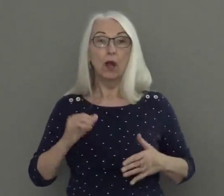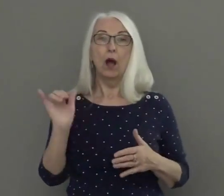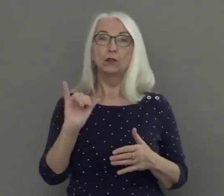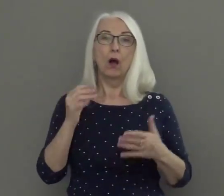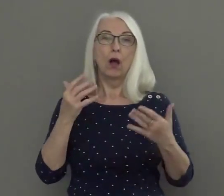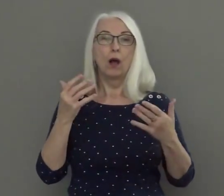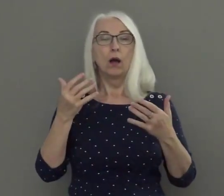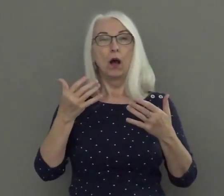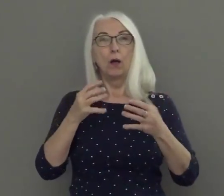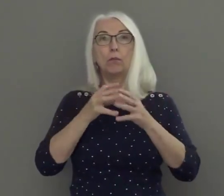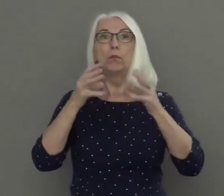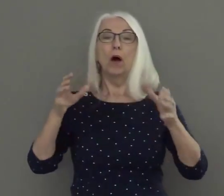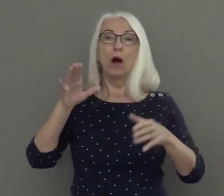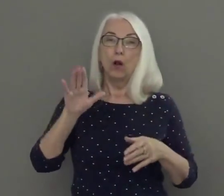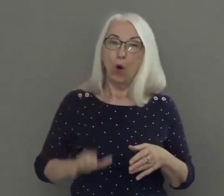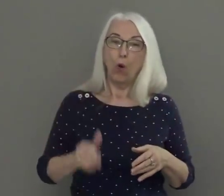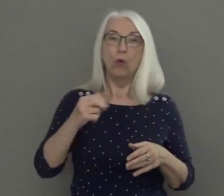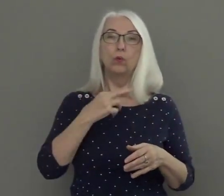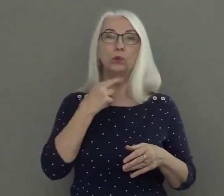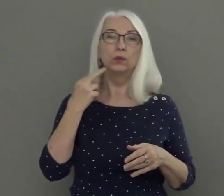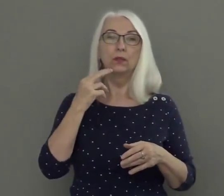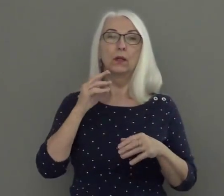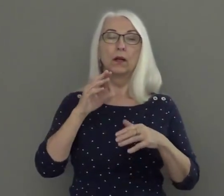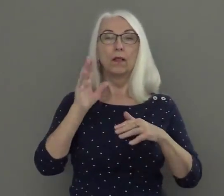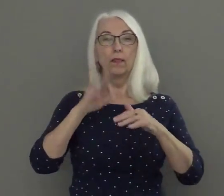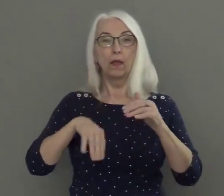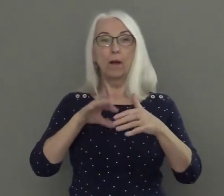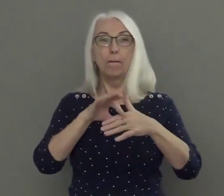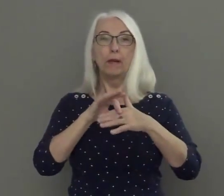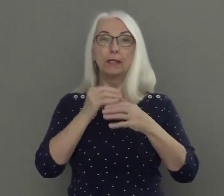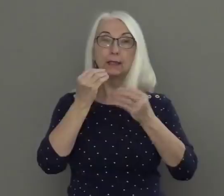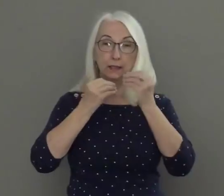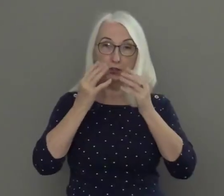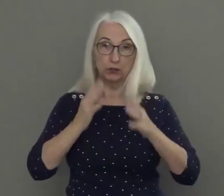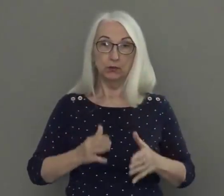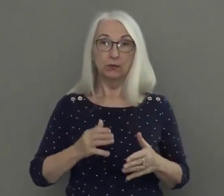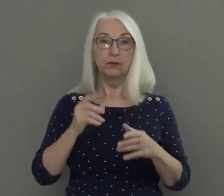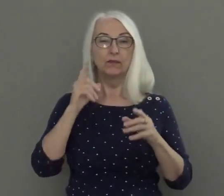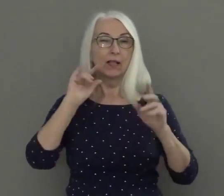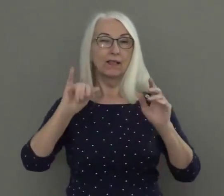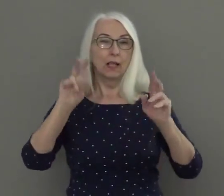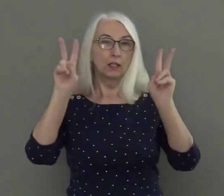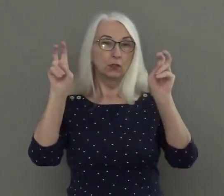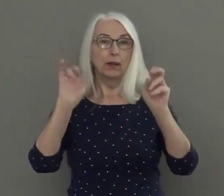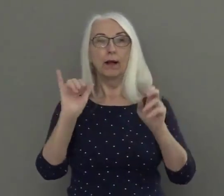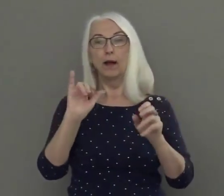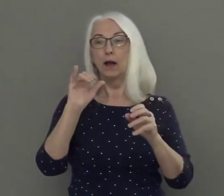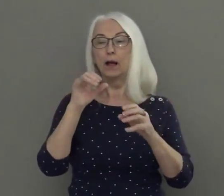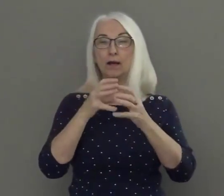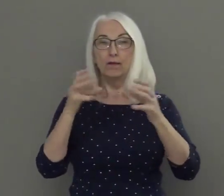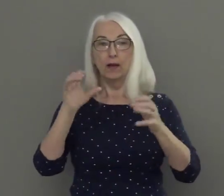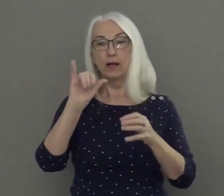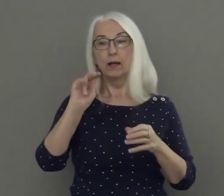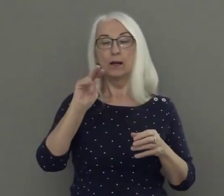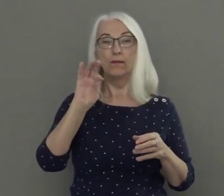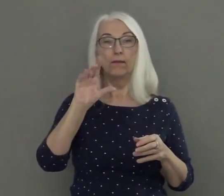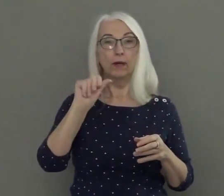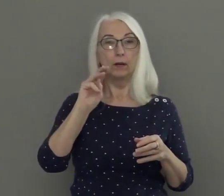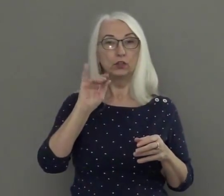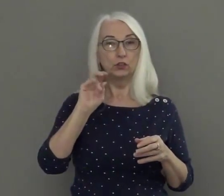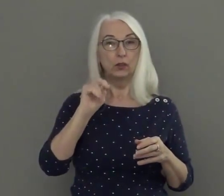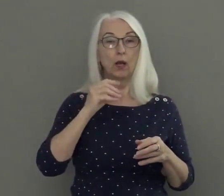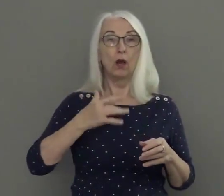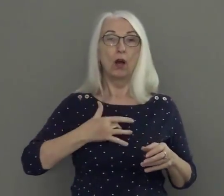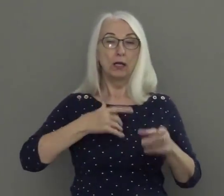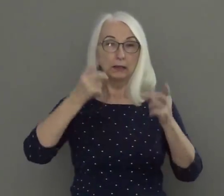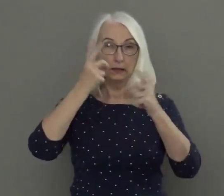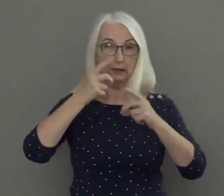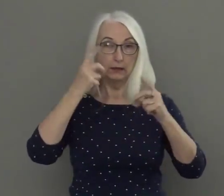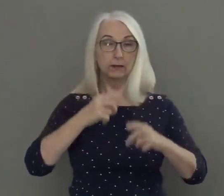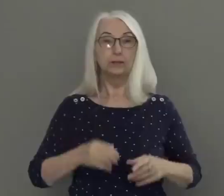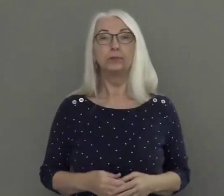already at a much lower risk than meat-eaters for issues like inflammation and heart disease.